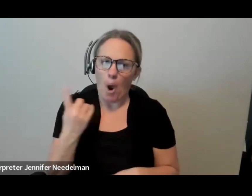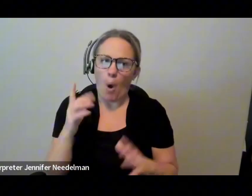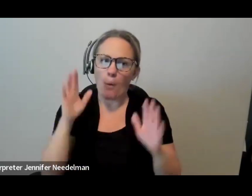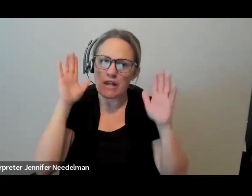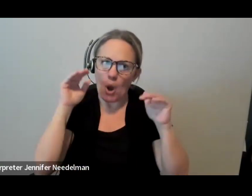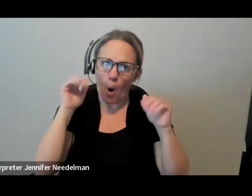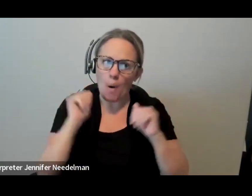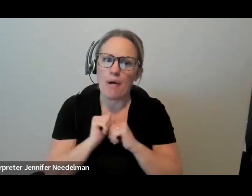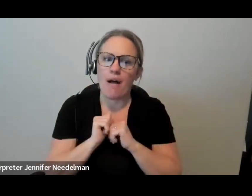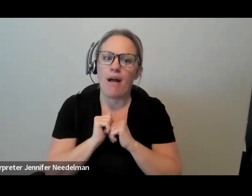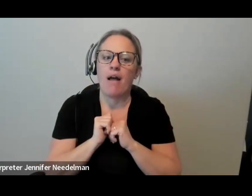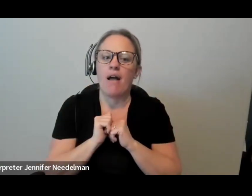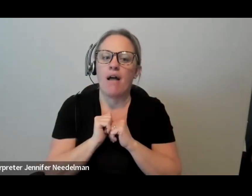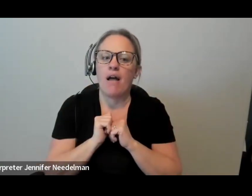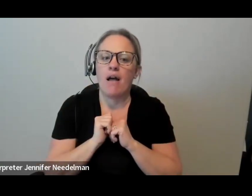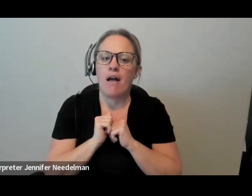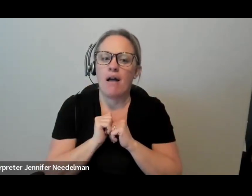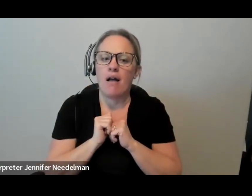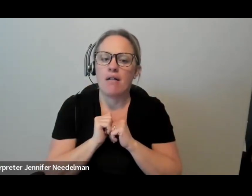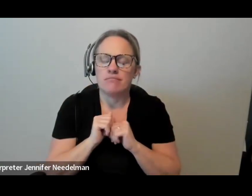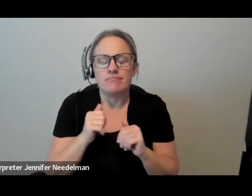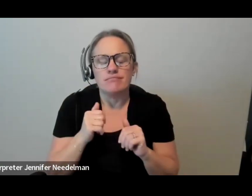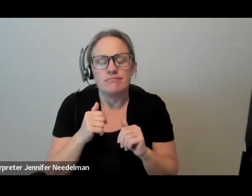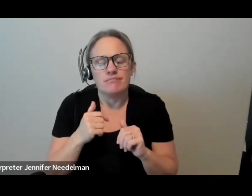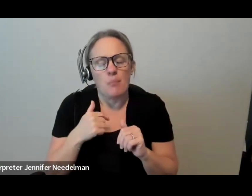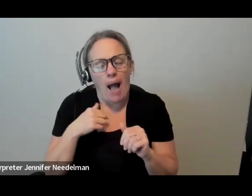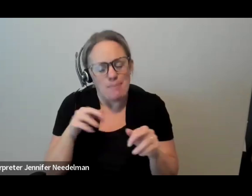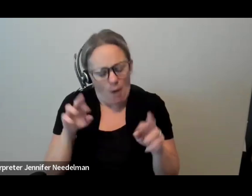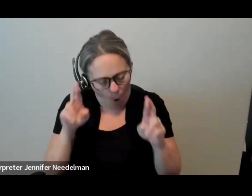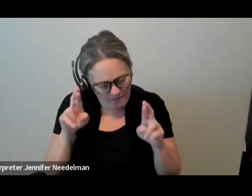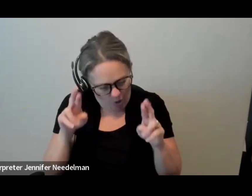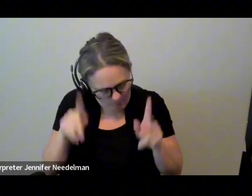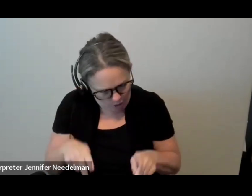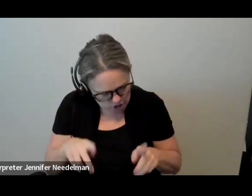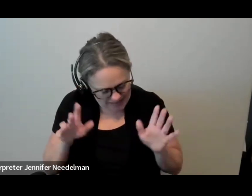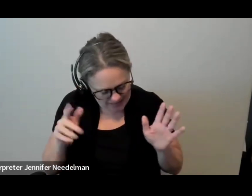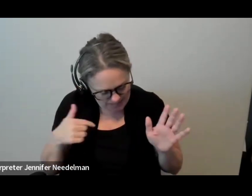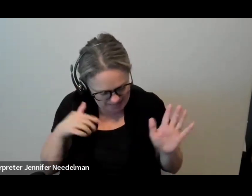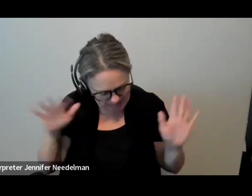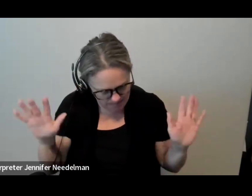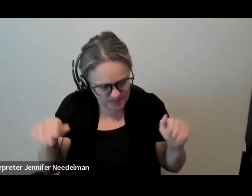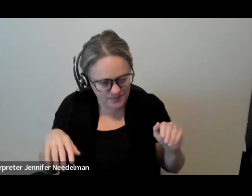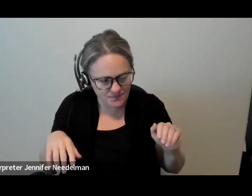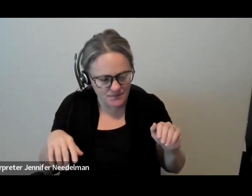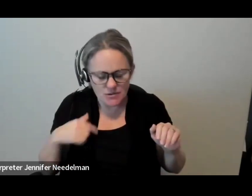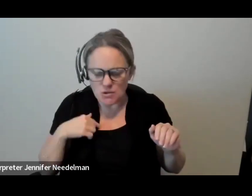that it will, you know, I, I am a hopeful person, so I will always hope that with enough